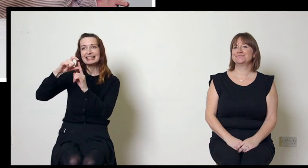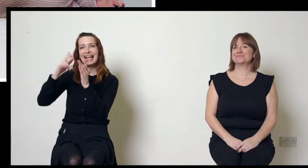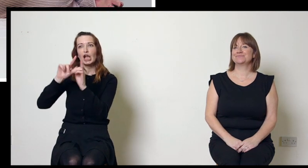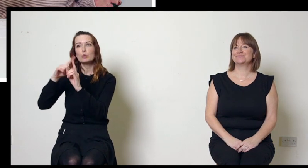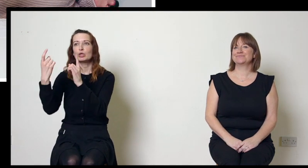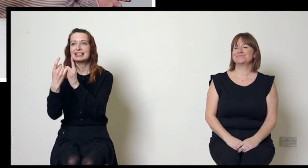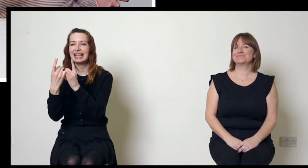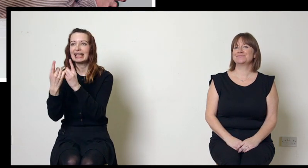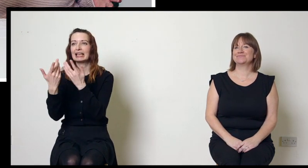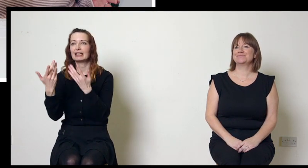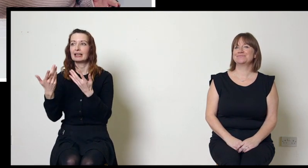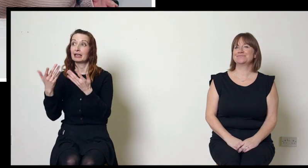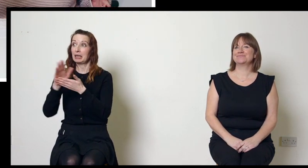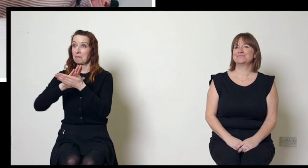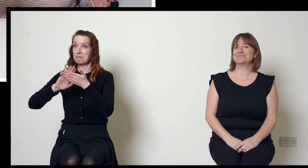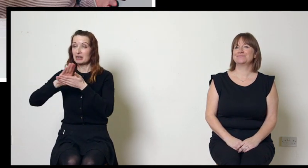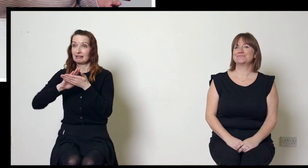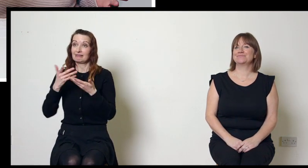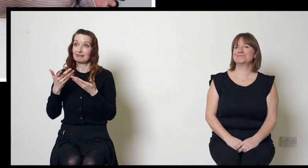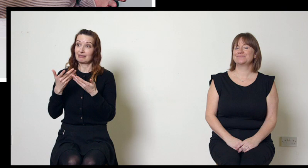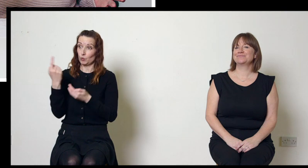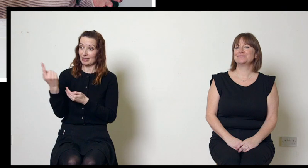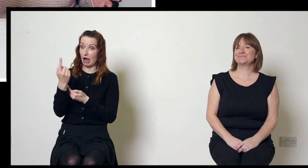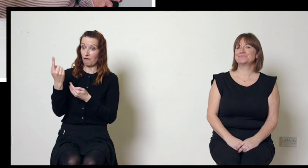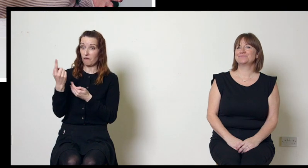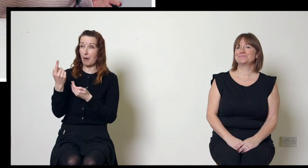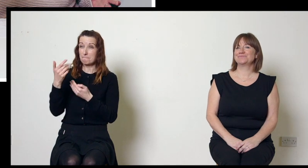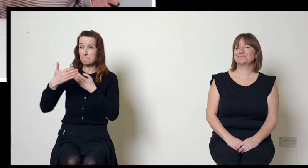you're not only you opening yourself up to a massive untapped market,